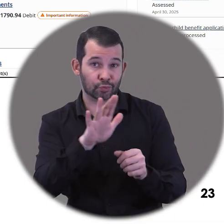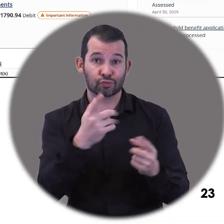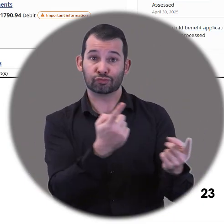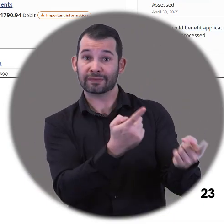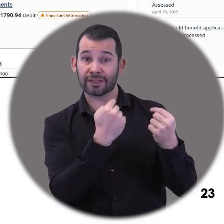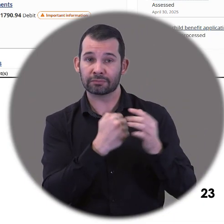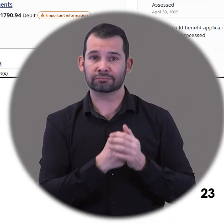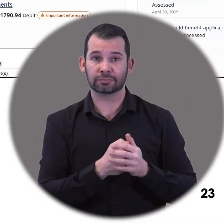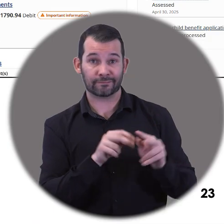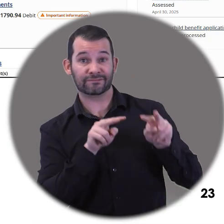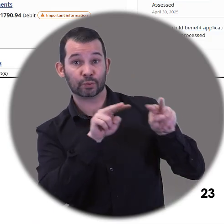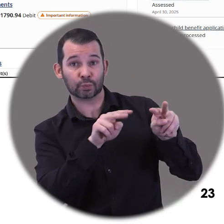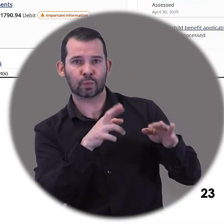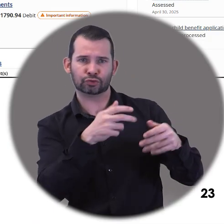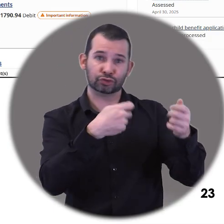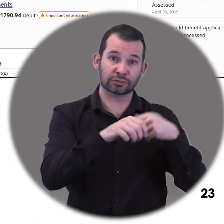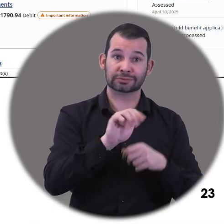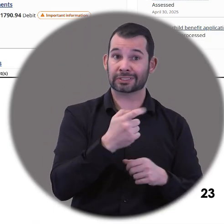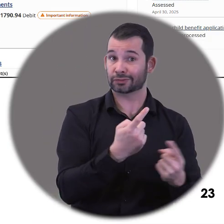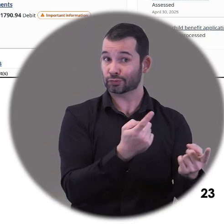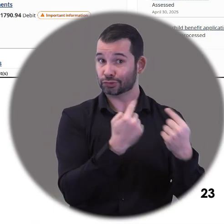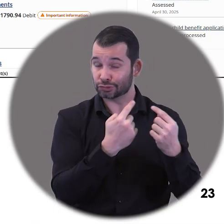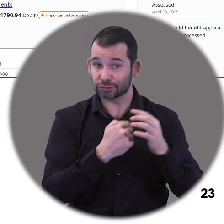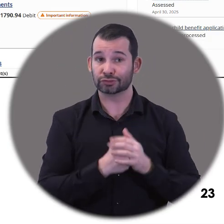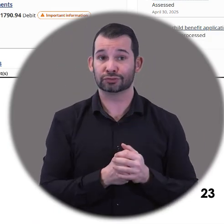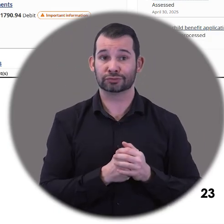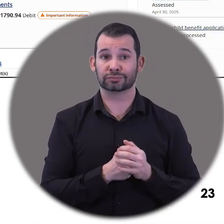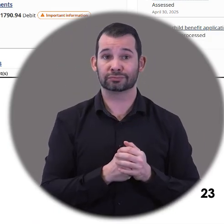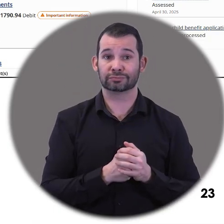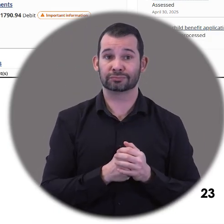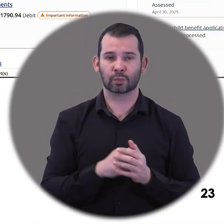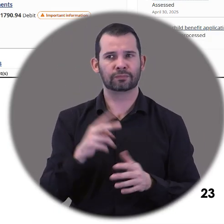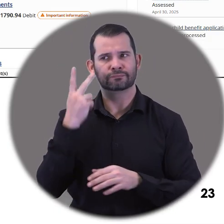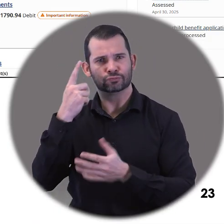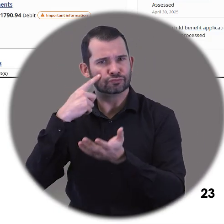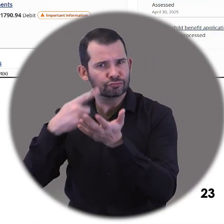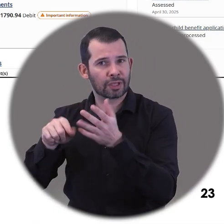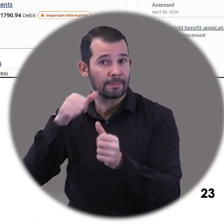Track your refund, view, or change your tax return;